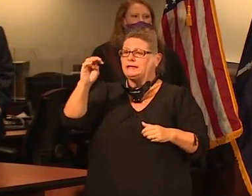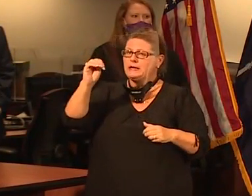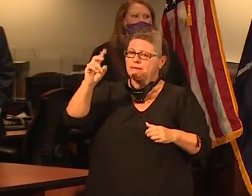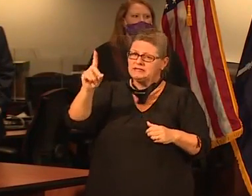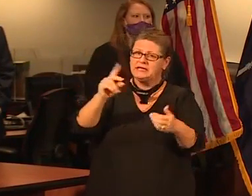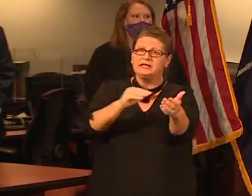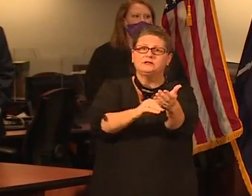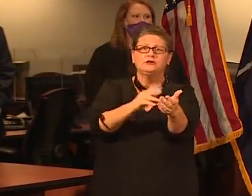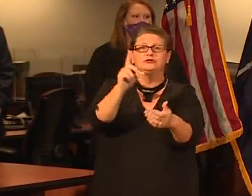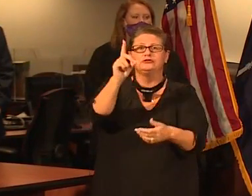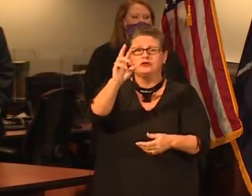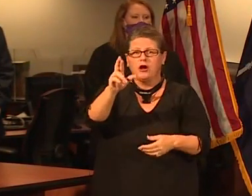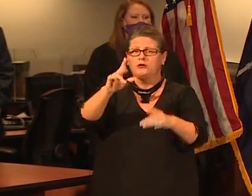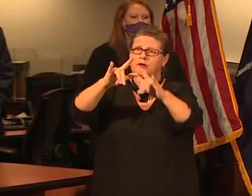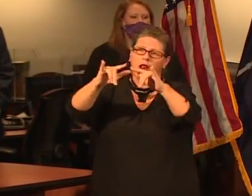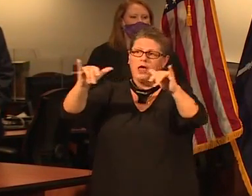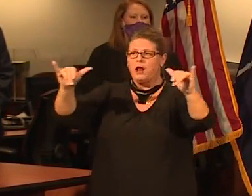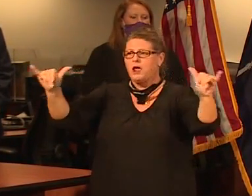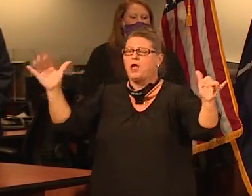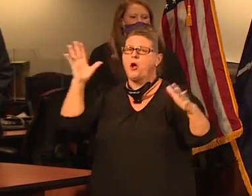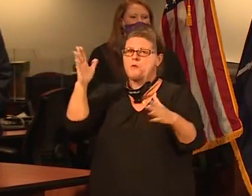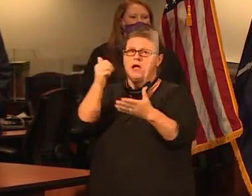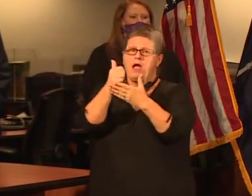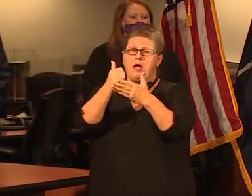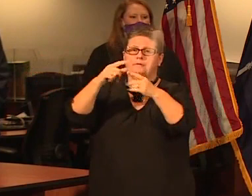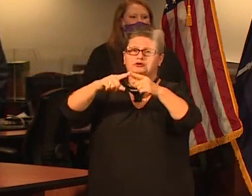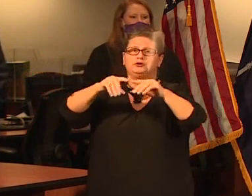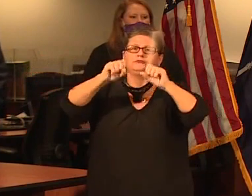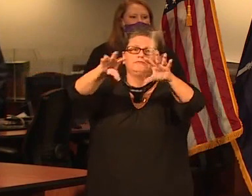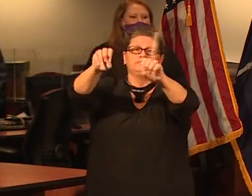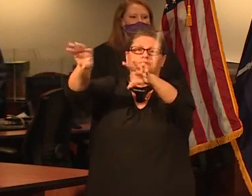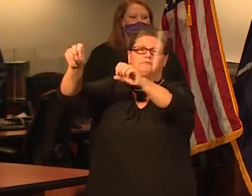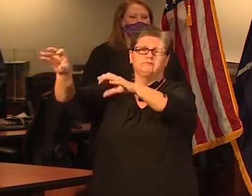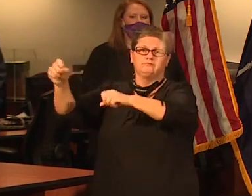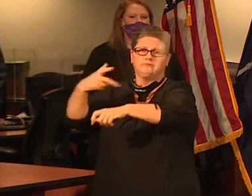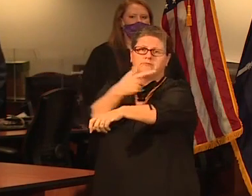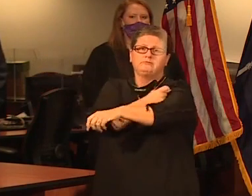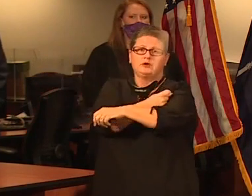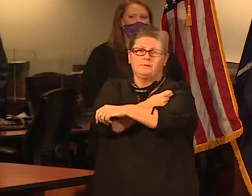PROVIDERS, THE NATIONAL GUARD, THE EMERGENCY MANAGEMENT DIVISION AND EVERYONE IN BETWEEN.